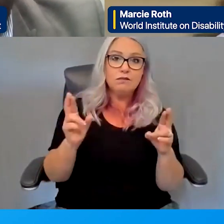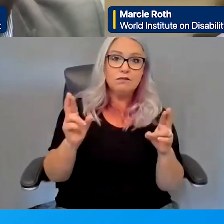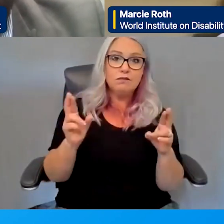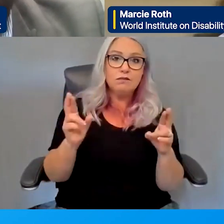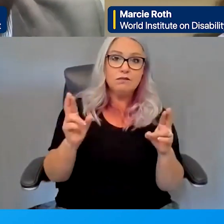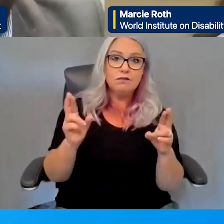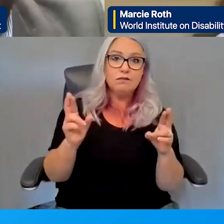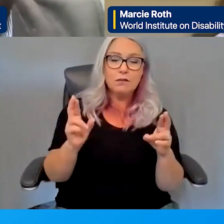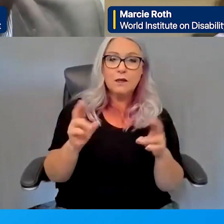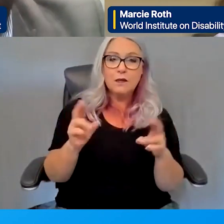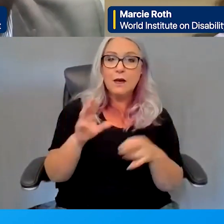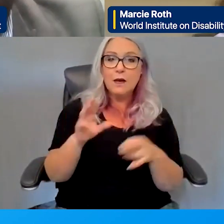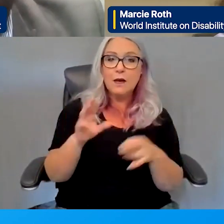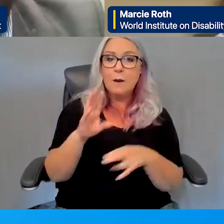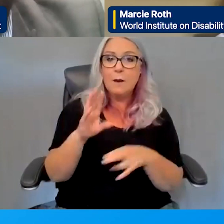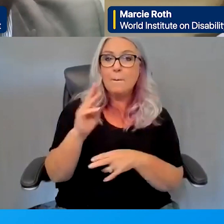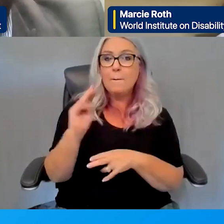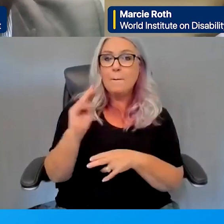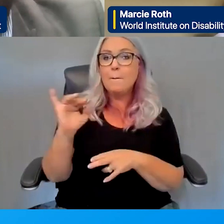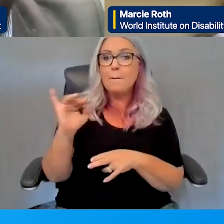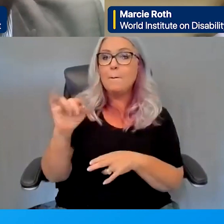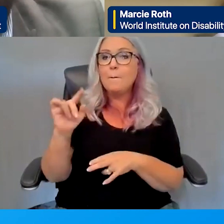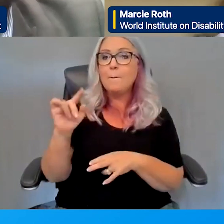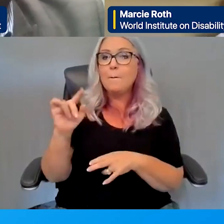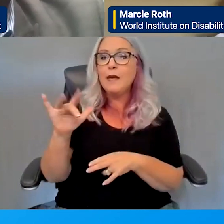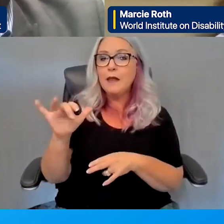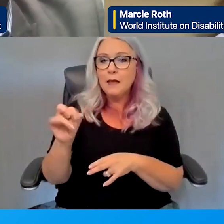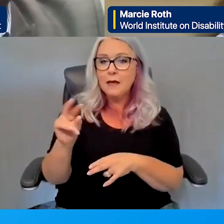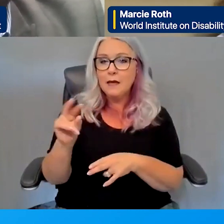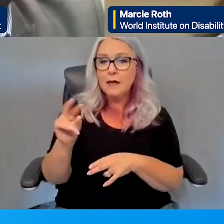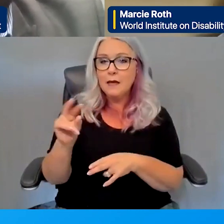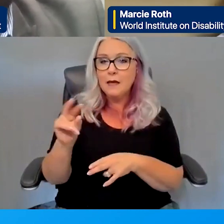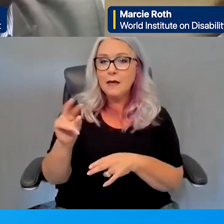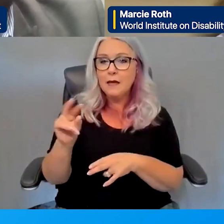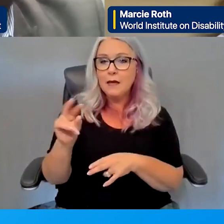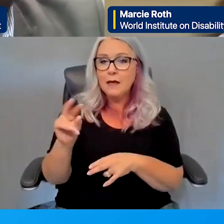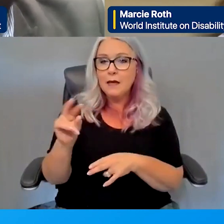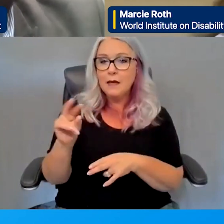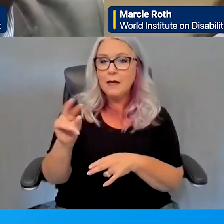show up to the state administrative agent, whoever is